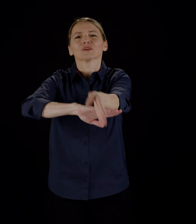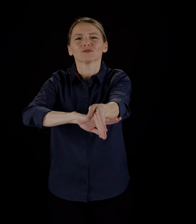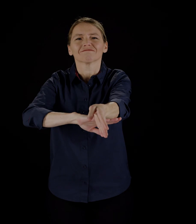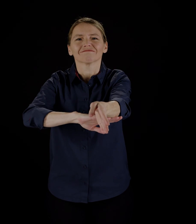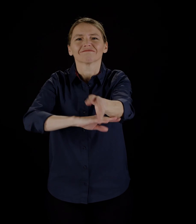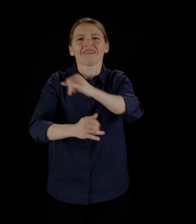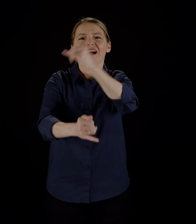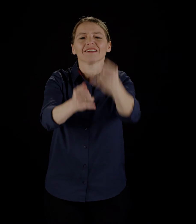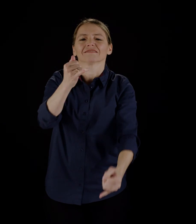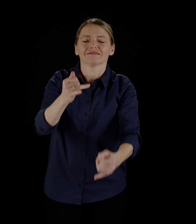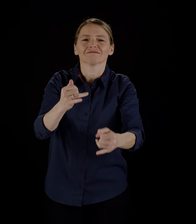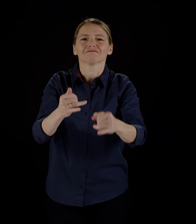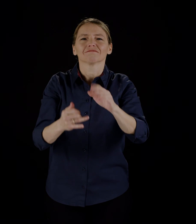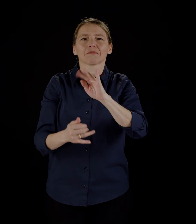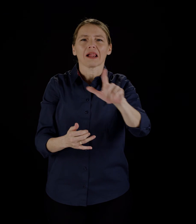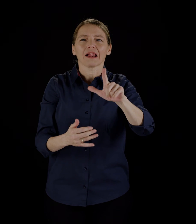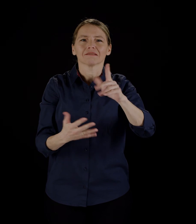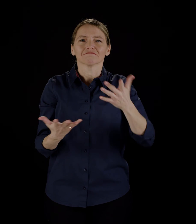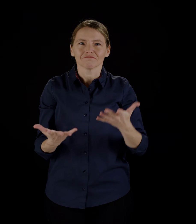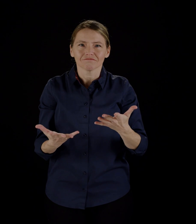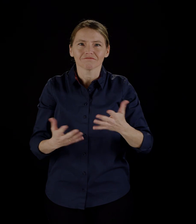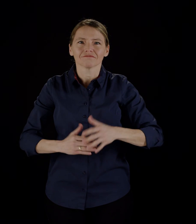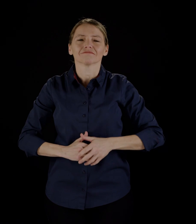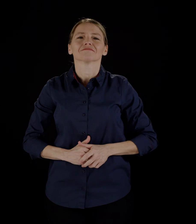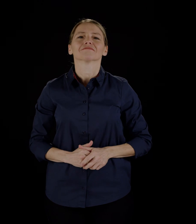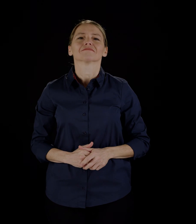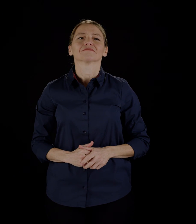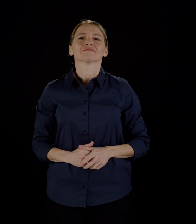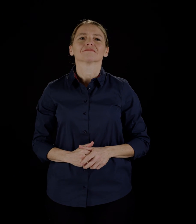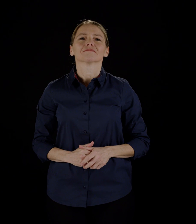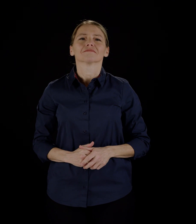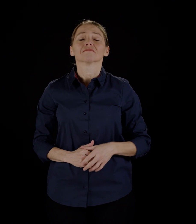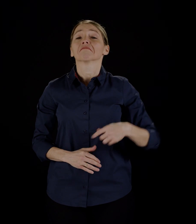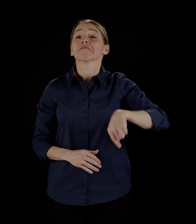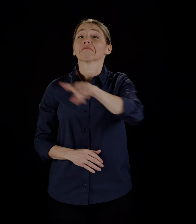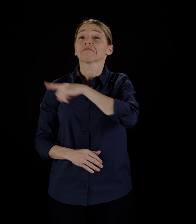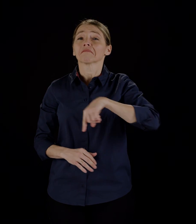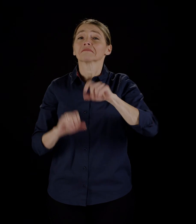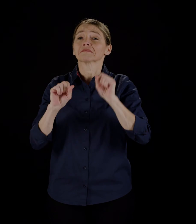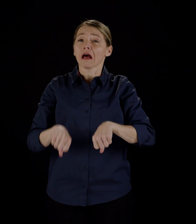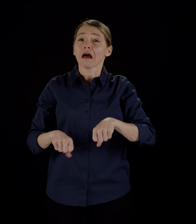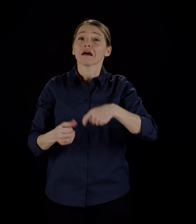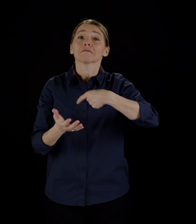In most cases, ISPs will bill a customer at the end of their billing cycle.